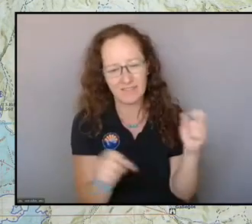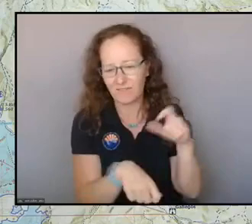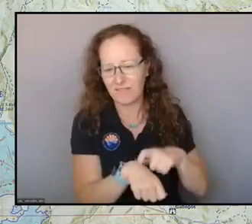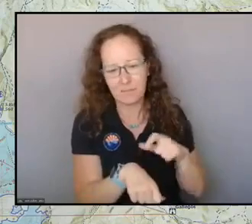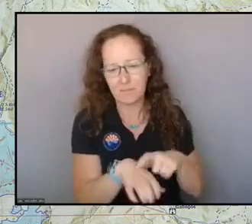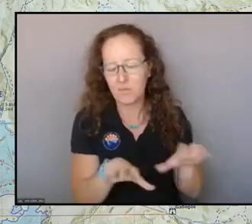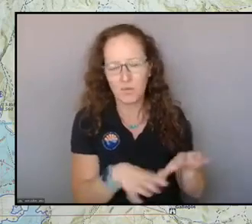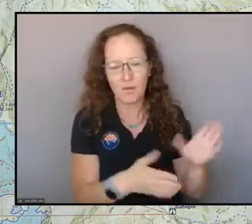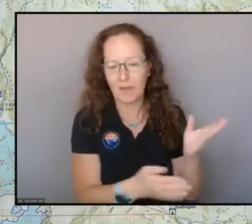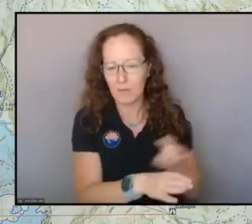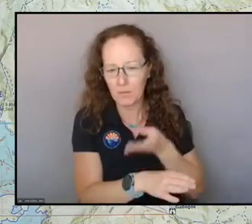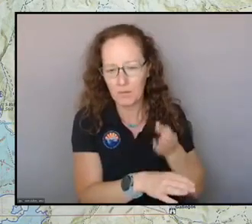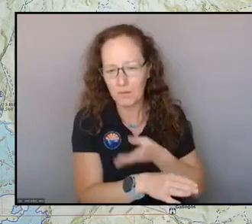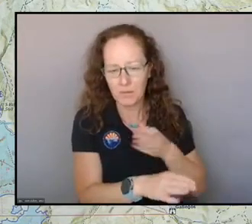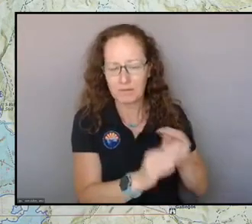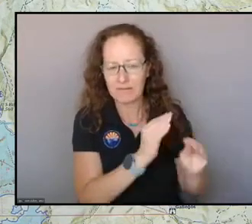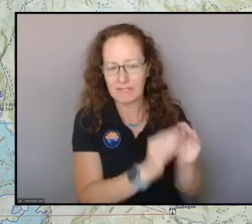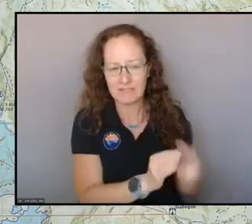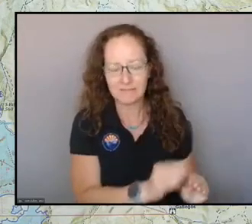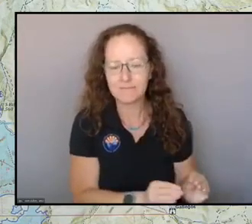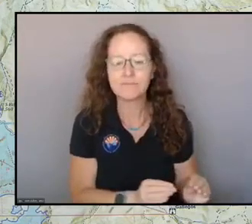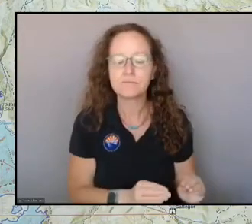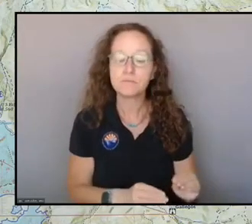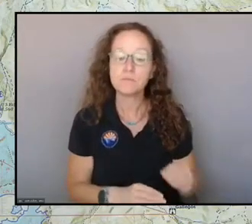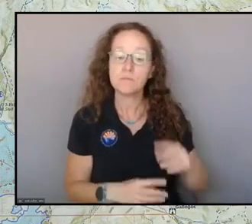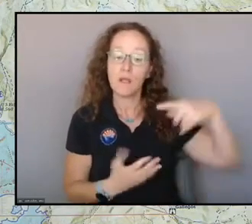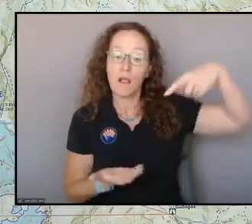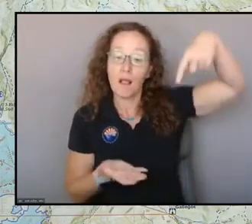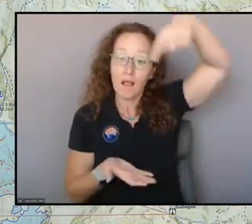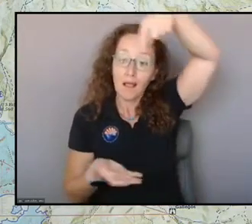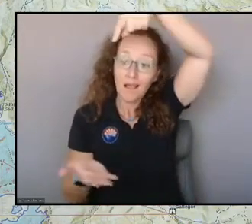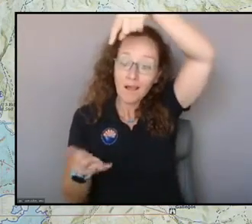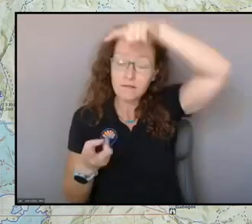AND THE SATELLITE AND IR AND AIR ATTACK -- SATELLITE IR